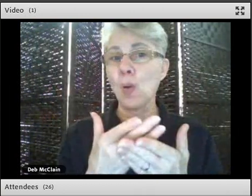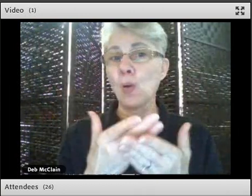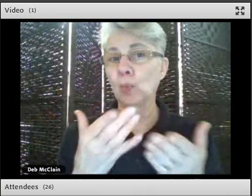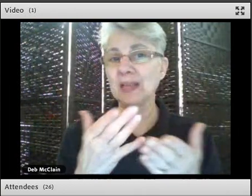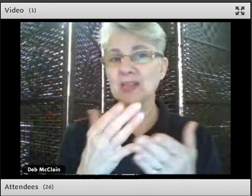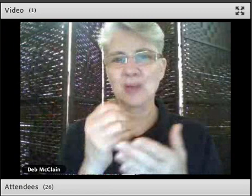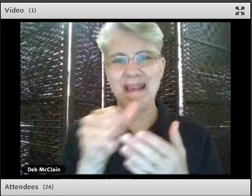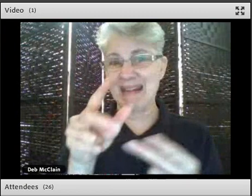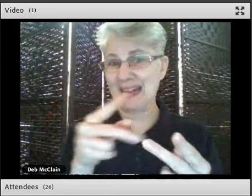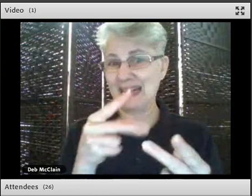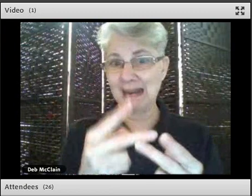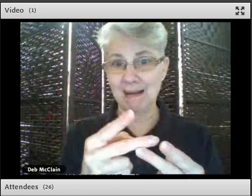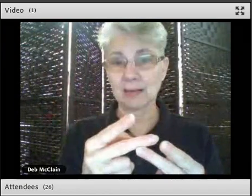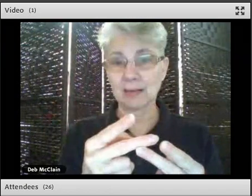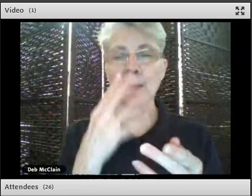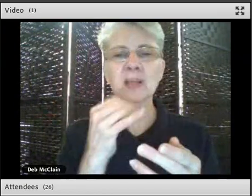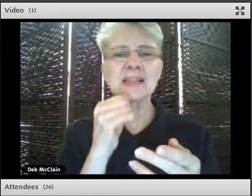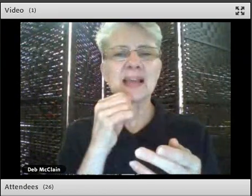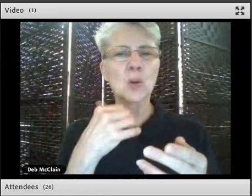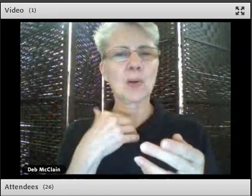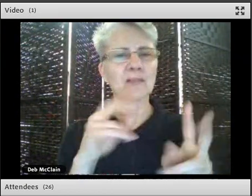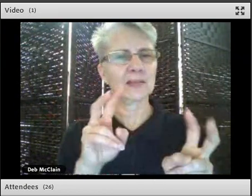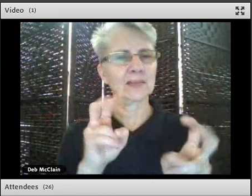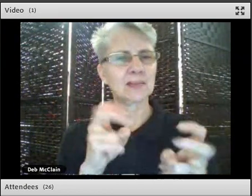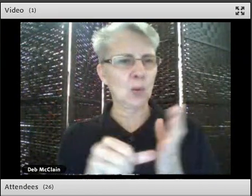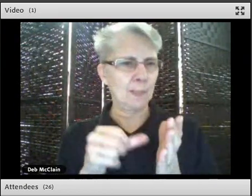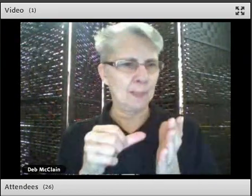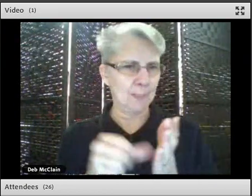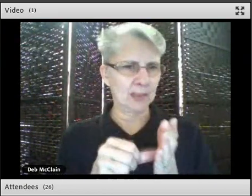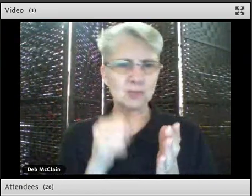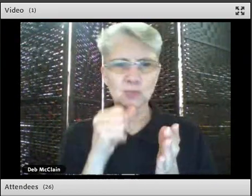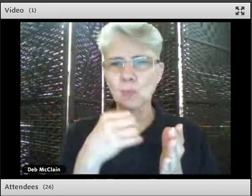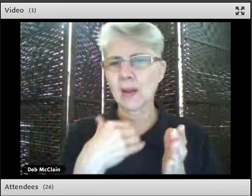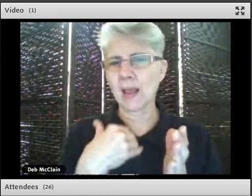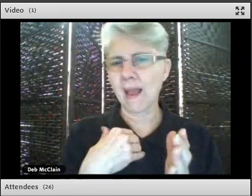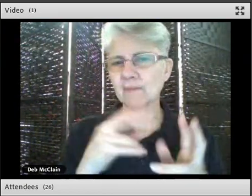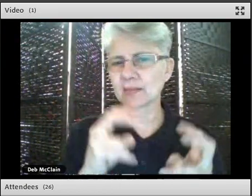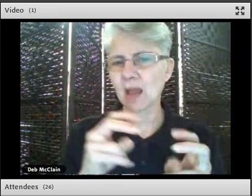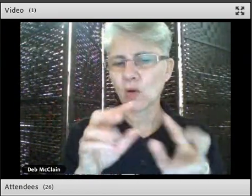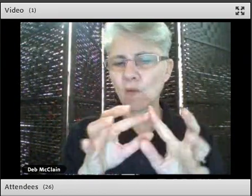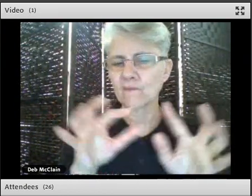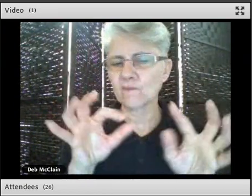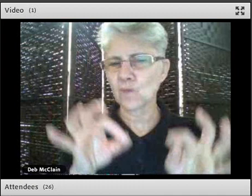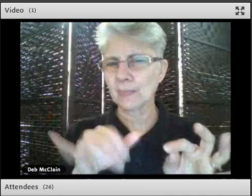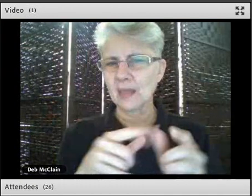and they don't have a title frame, then we must supply a source of the title proper.